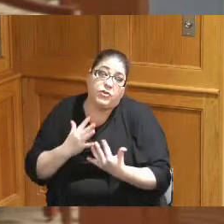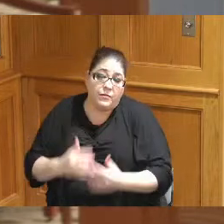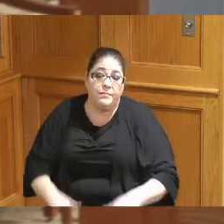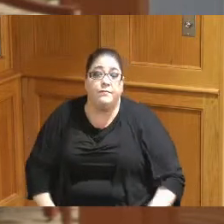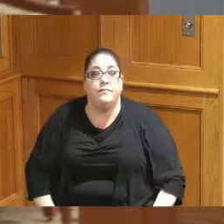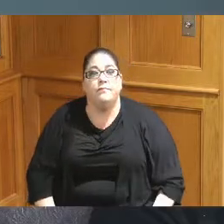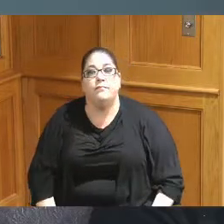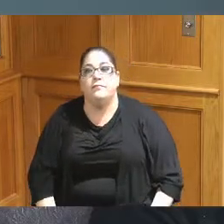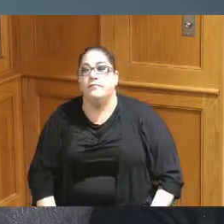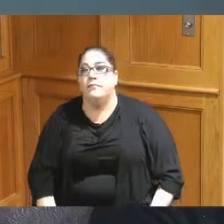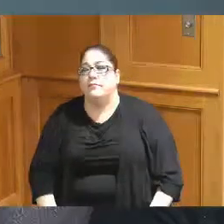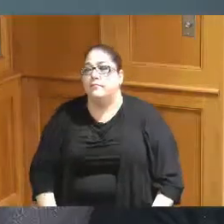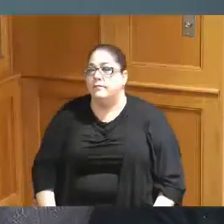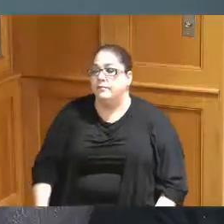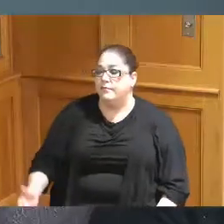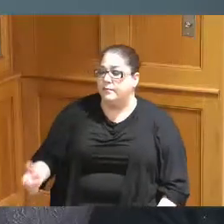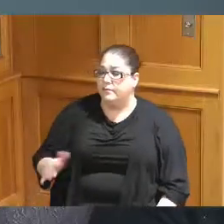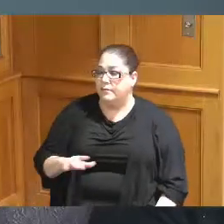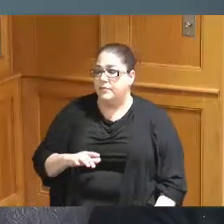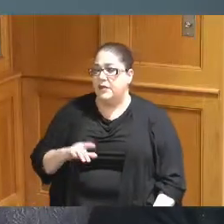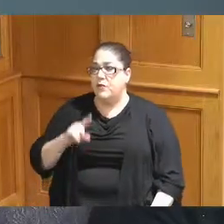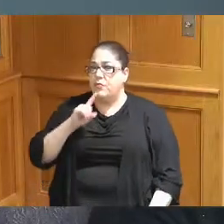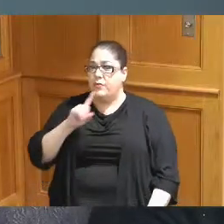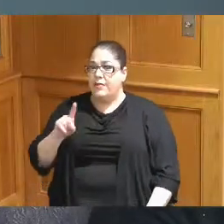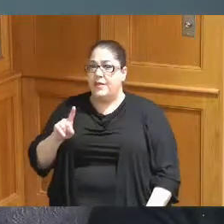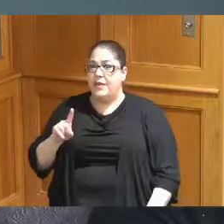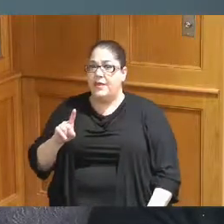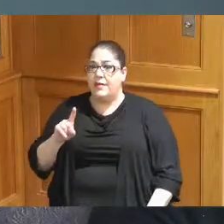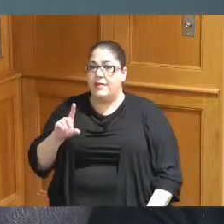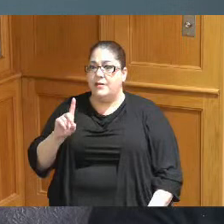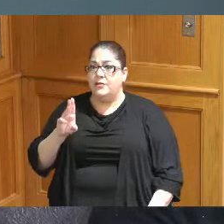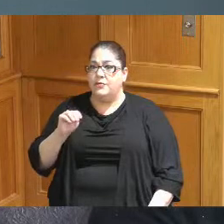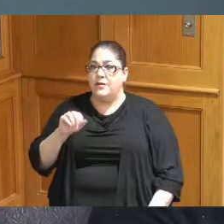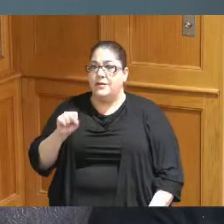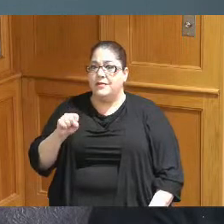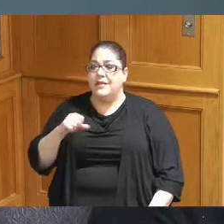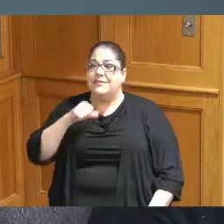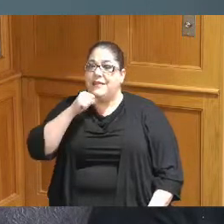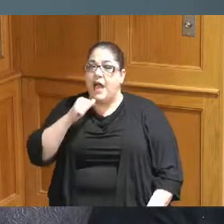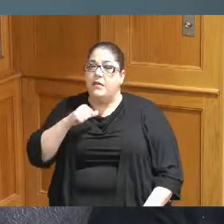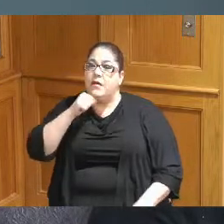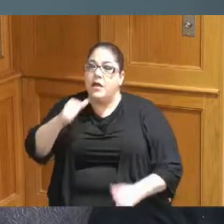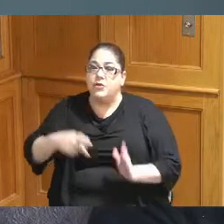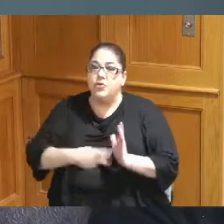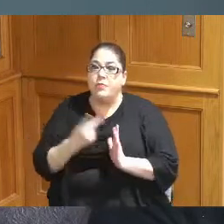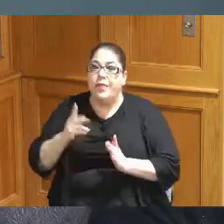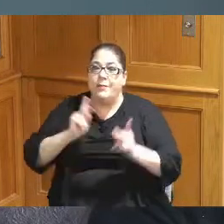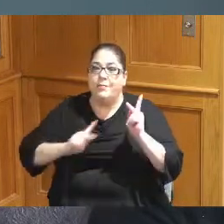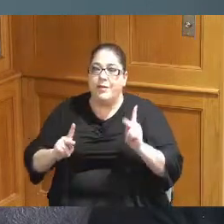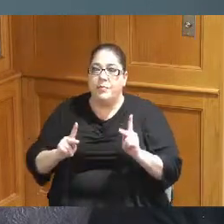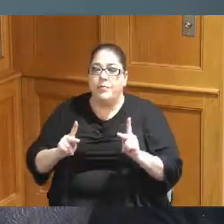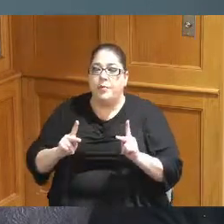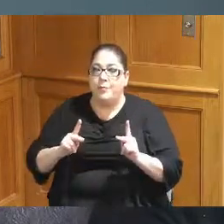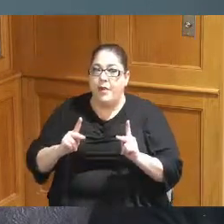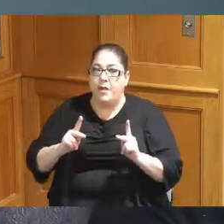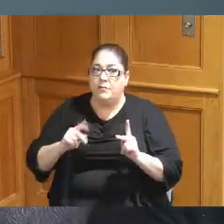so it's not really undue unducated people is undue paded services because I mean it looks like it's